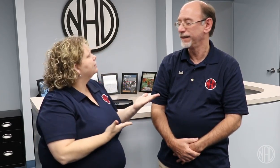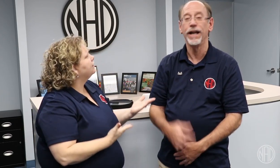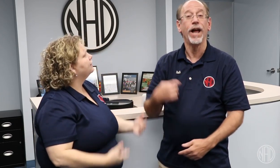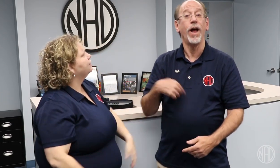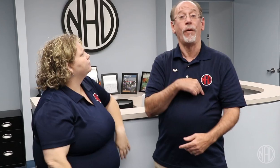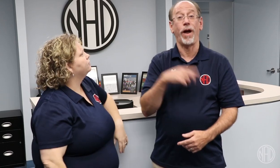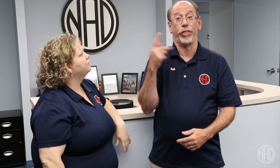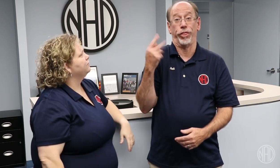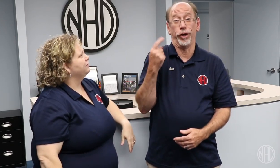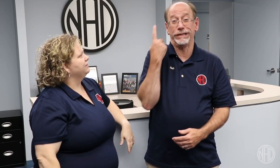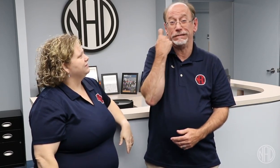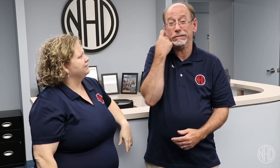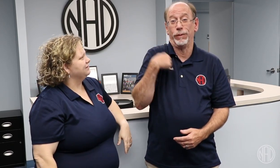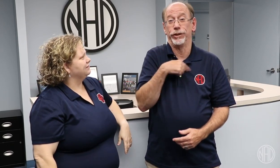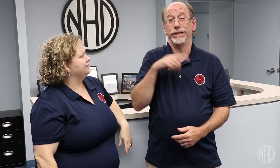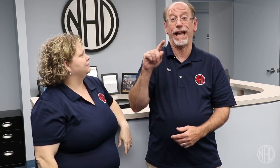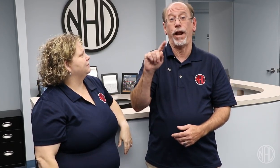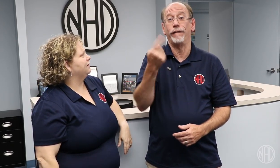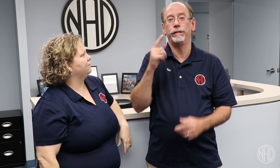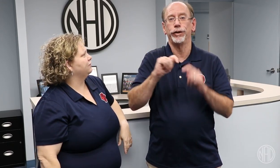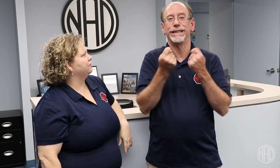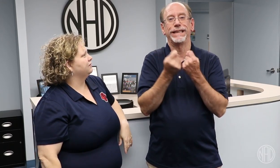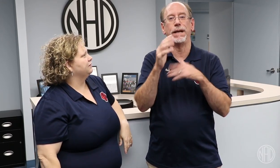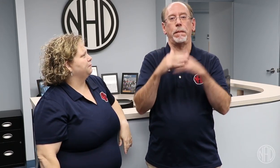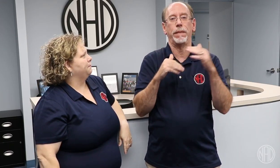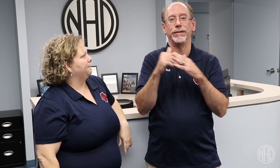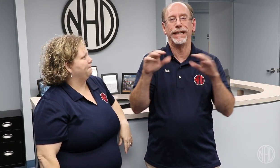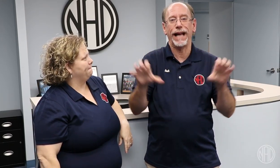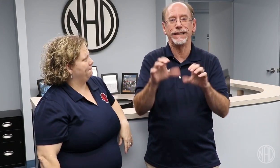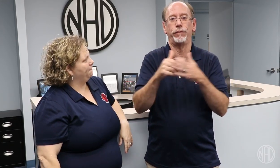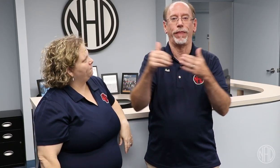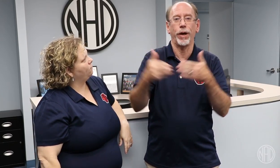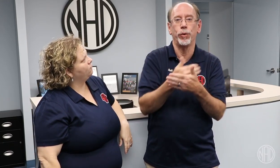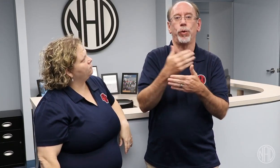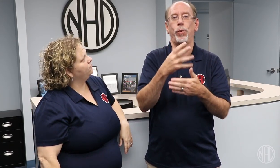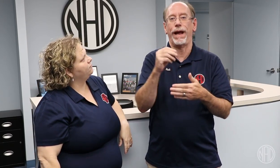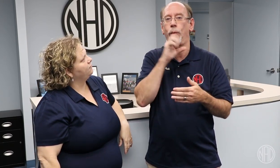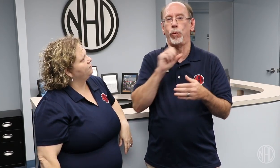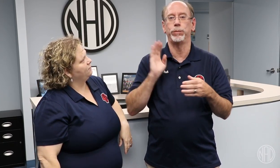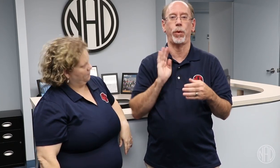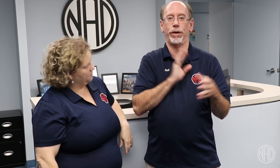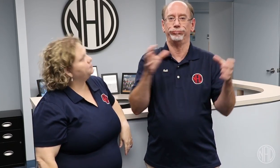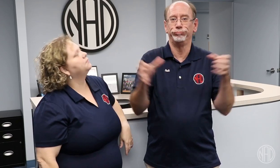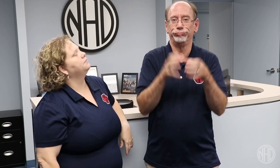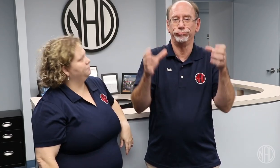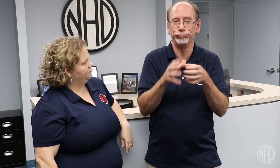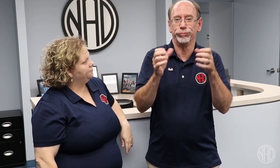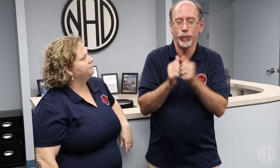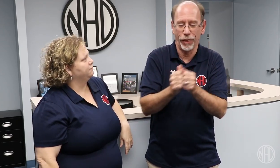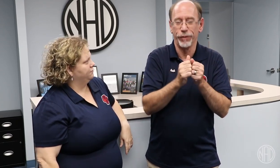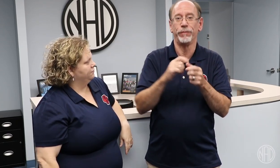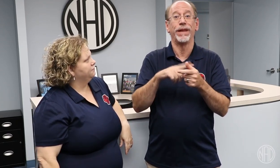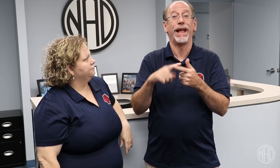On Thursday we had our first team building activity, with the old and new board members.